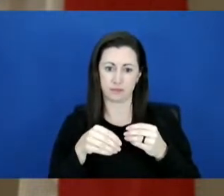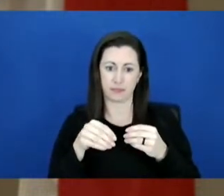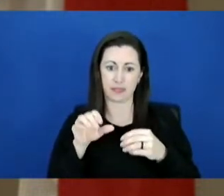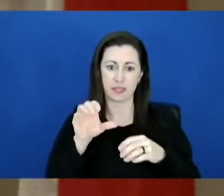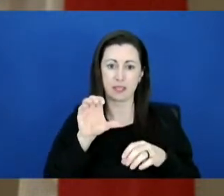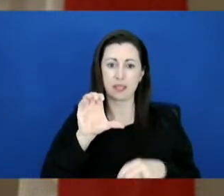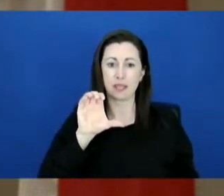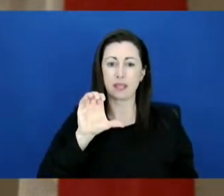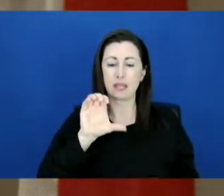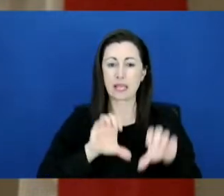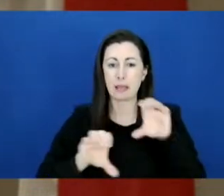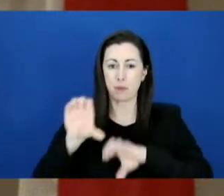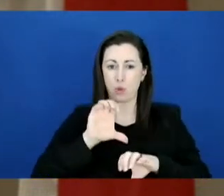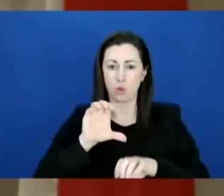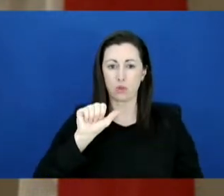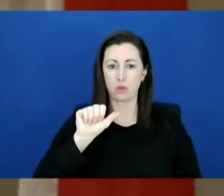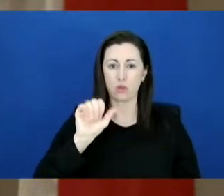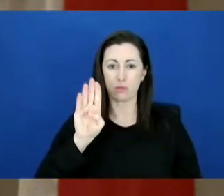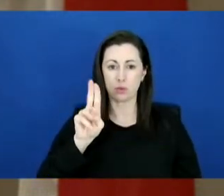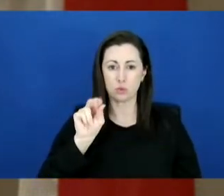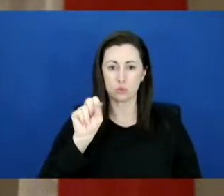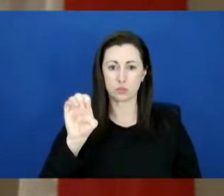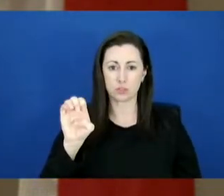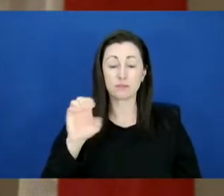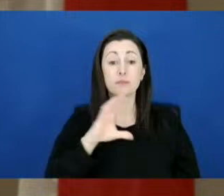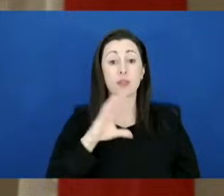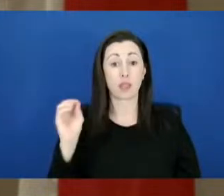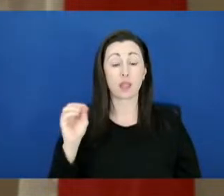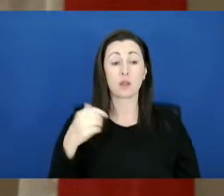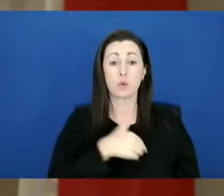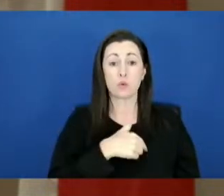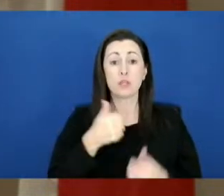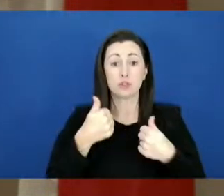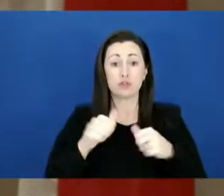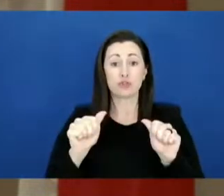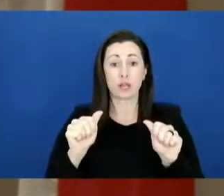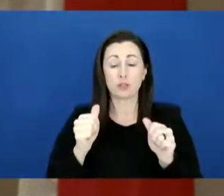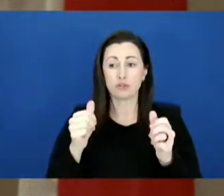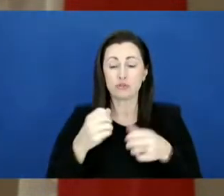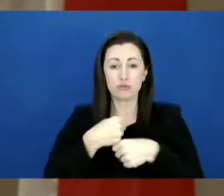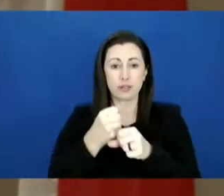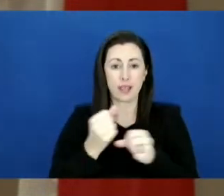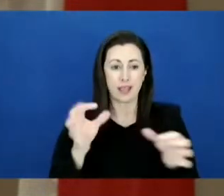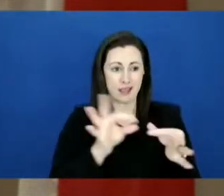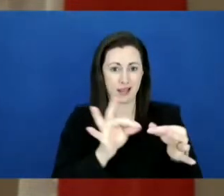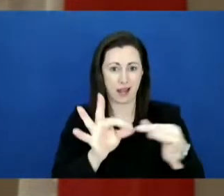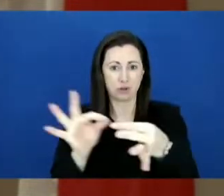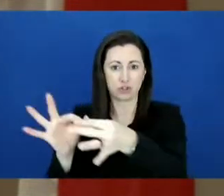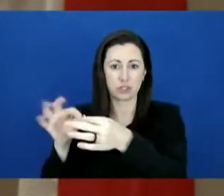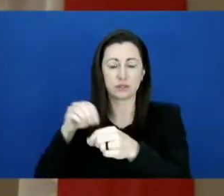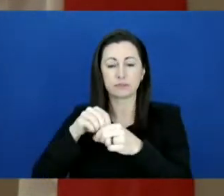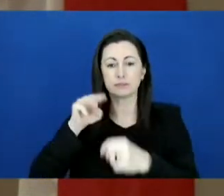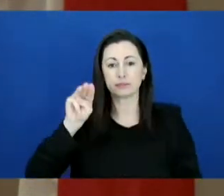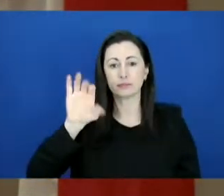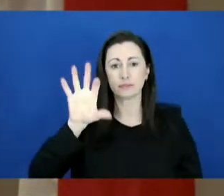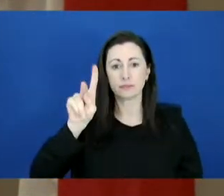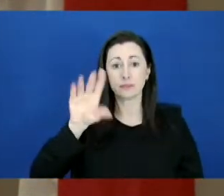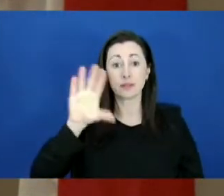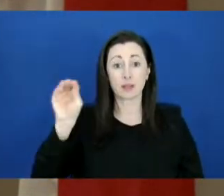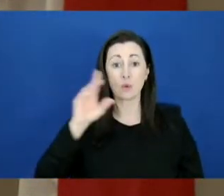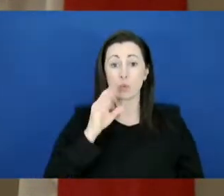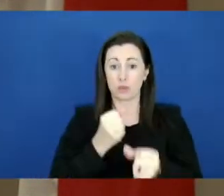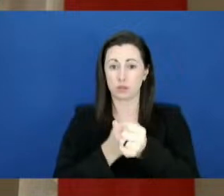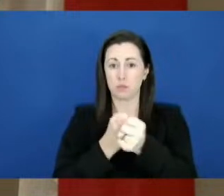WANTED TO ADD, CHEMICAL ABUSE AS